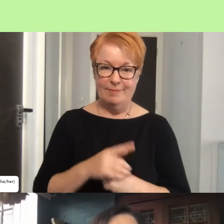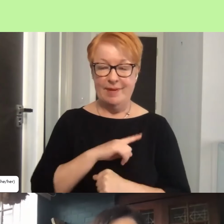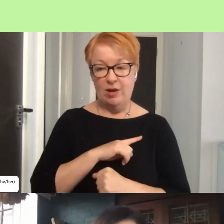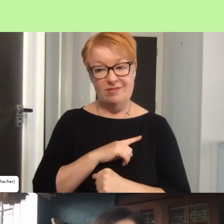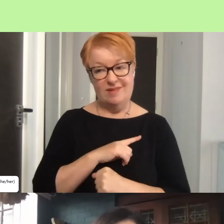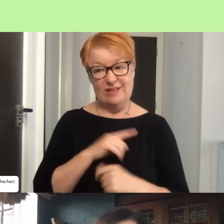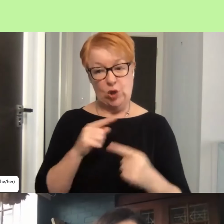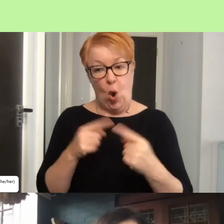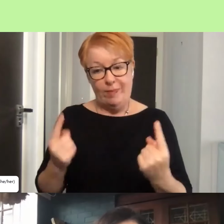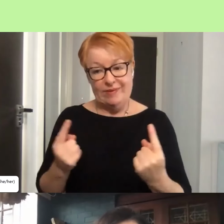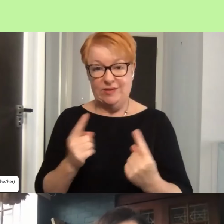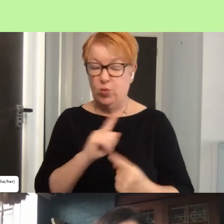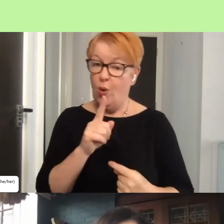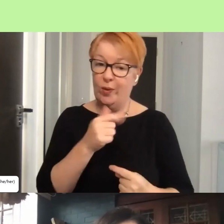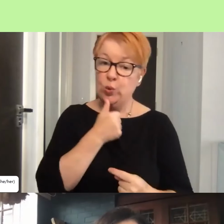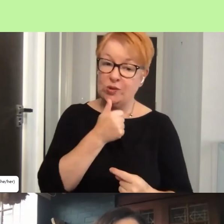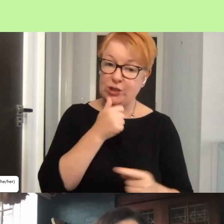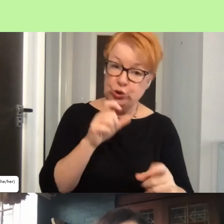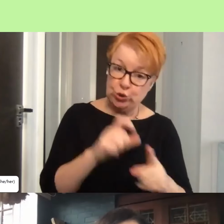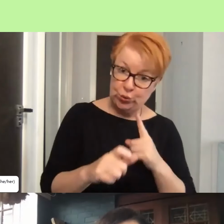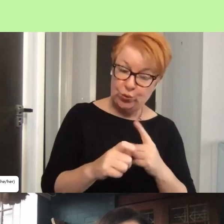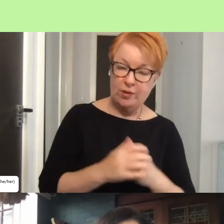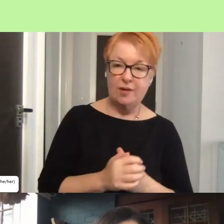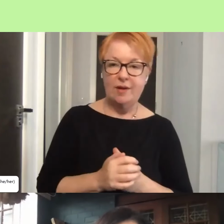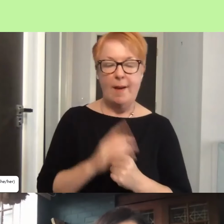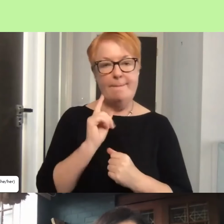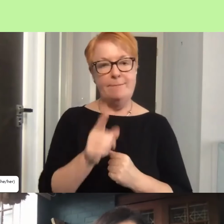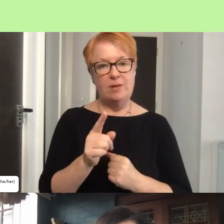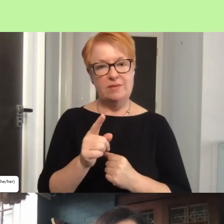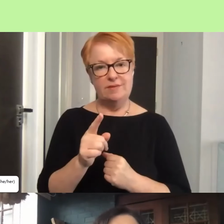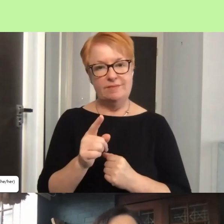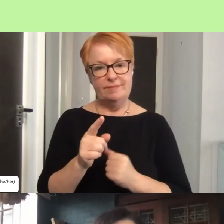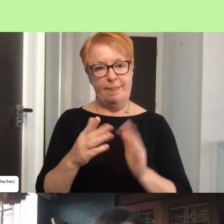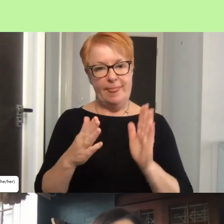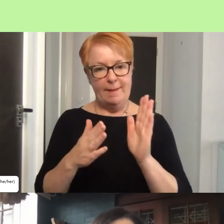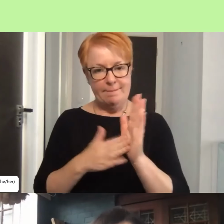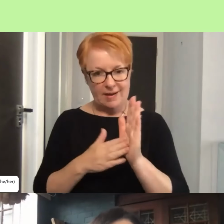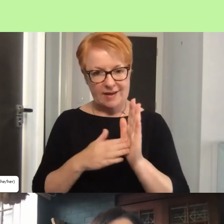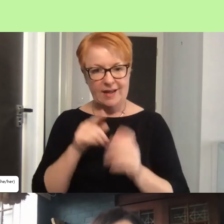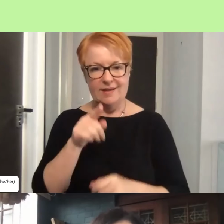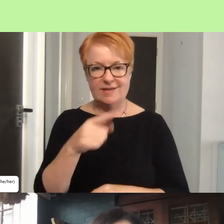Just to make a connection with what Magdalena was brilliant saying about public art, you